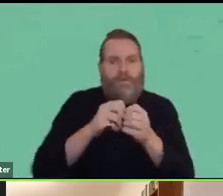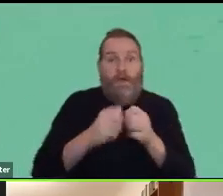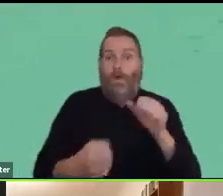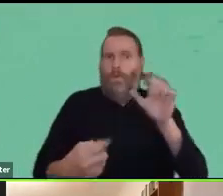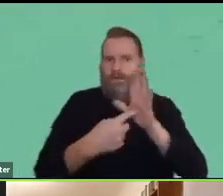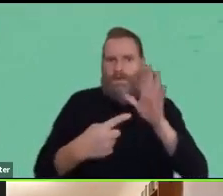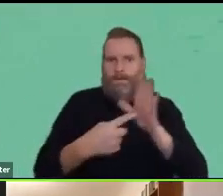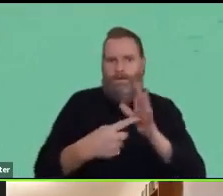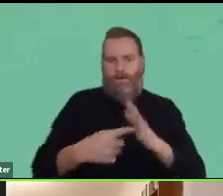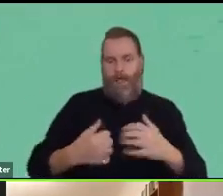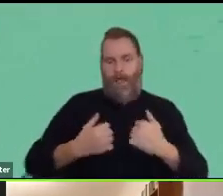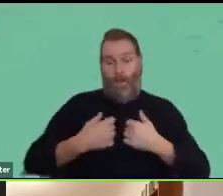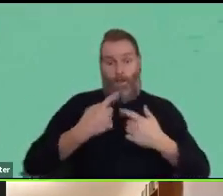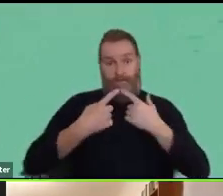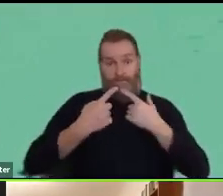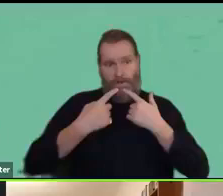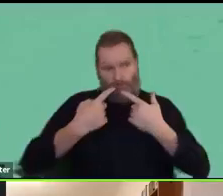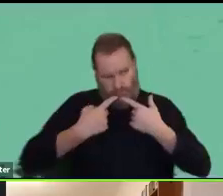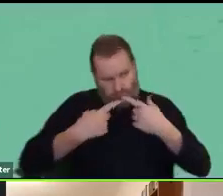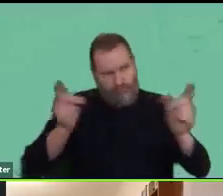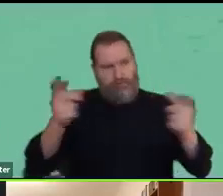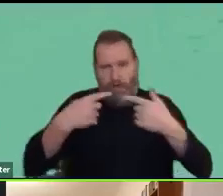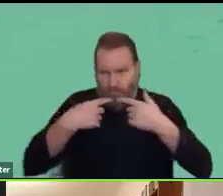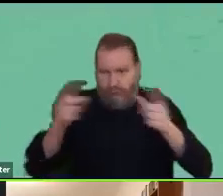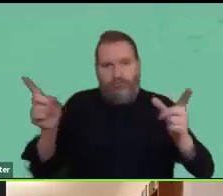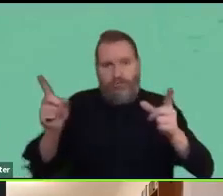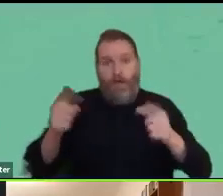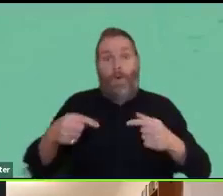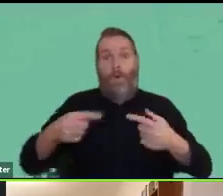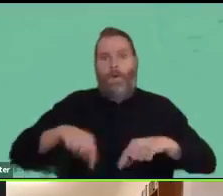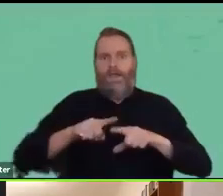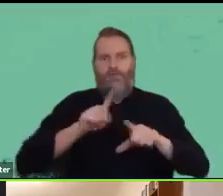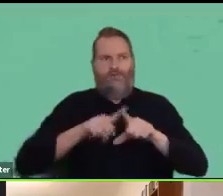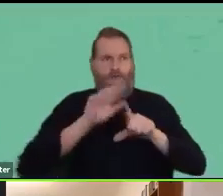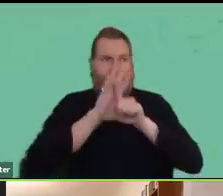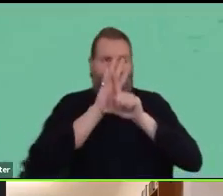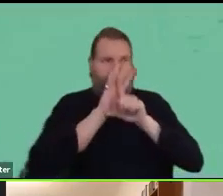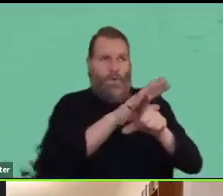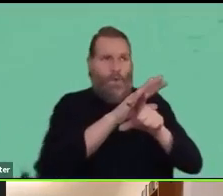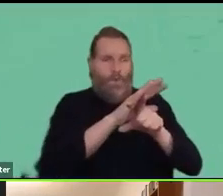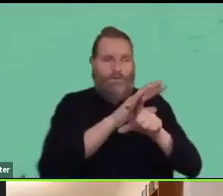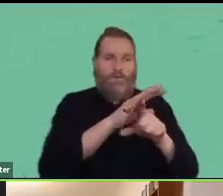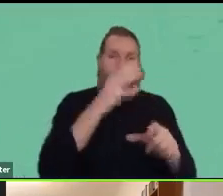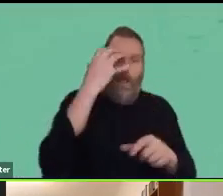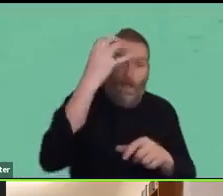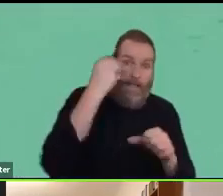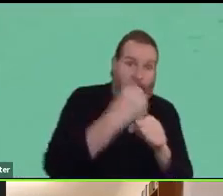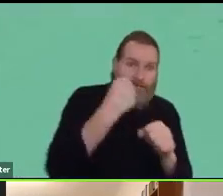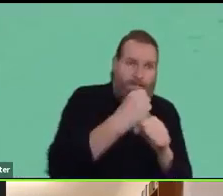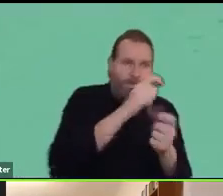determined to do everything we can to force the government to go backwards that chancellor Sarah’s